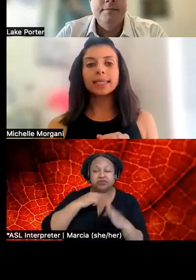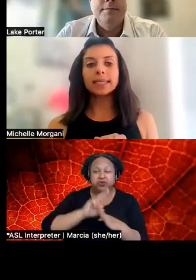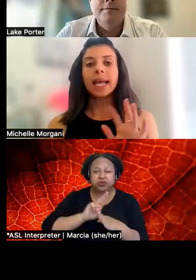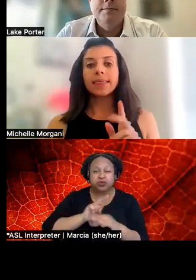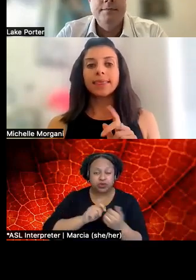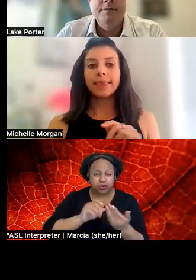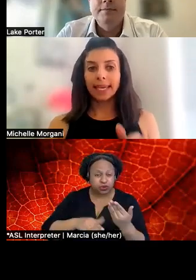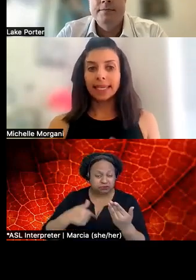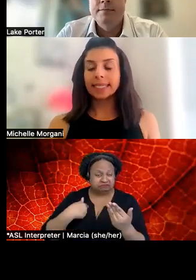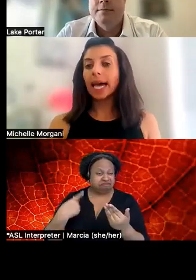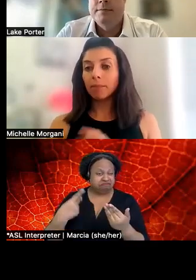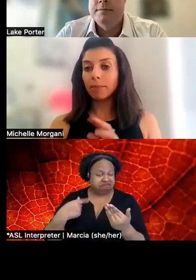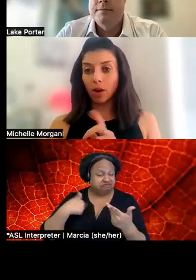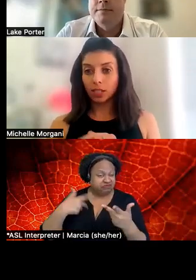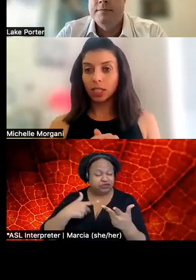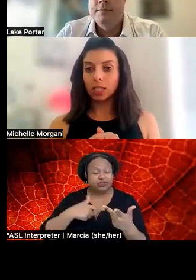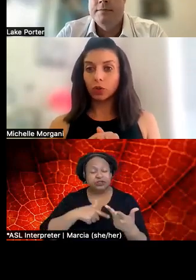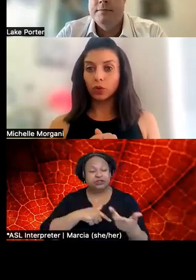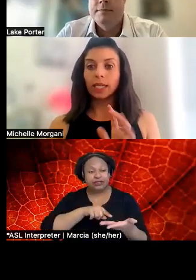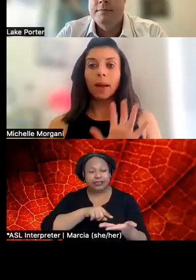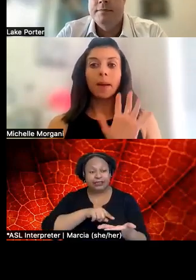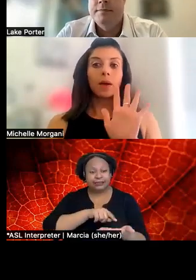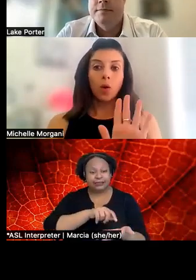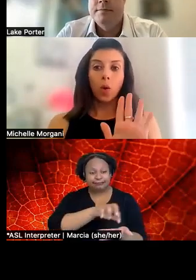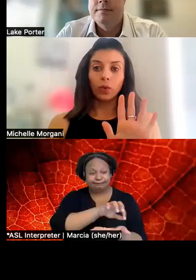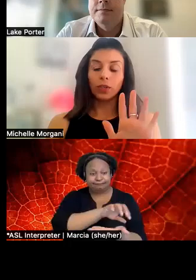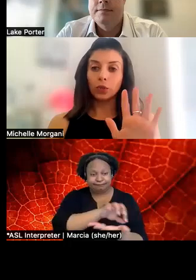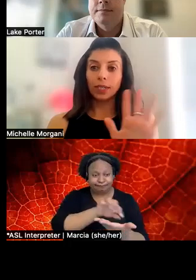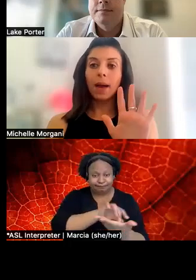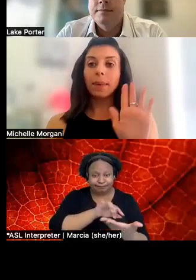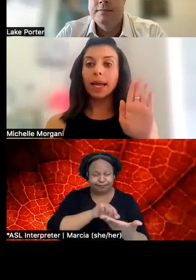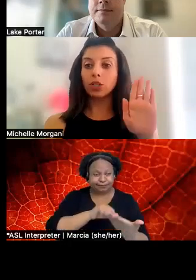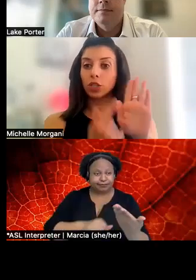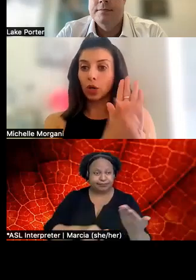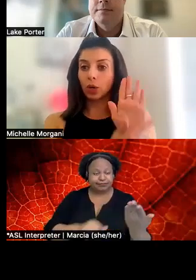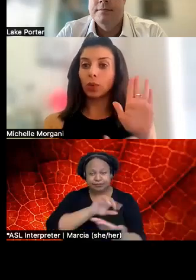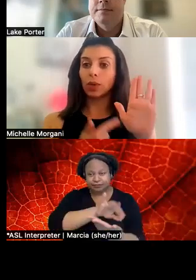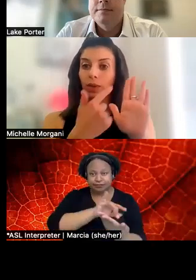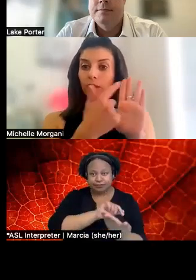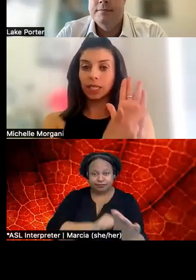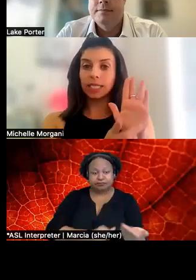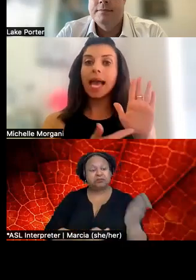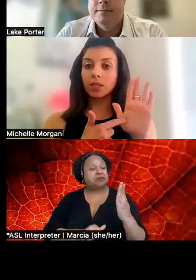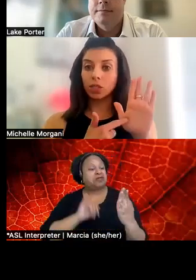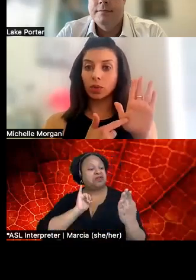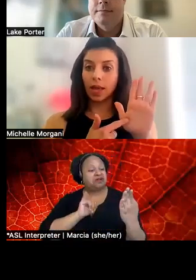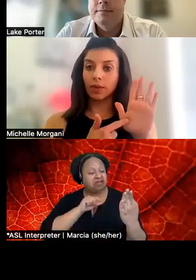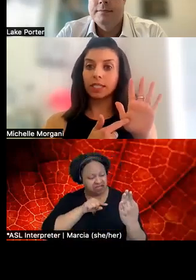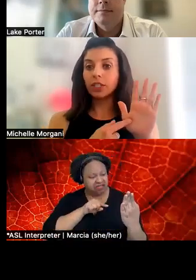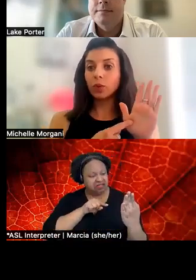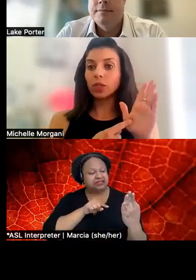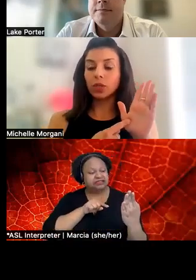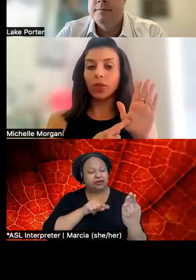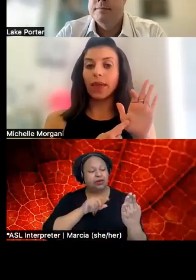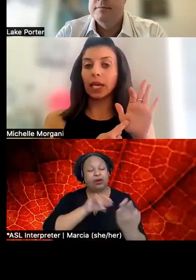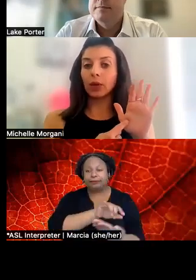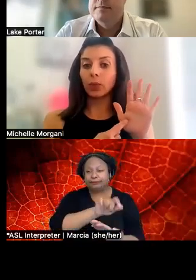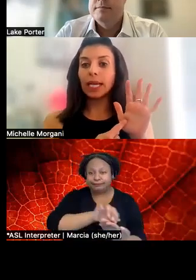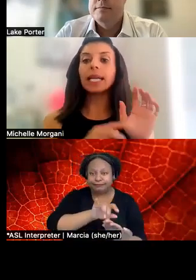They can type onto the screen, hold the screen up and show the text to another individual so that they can read it.